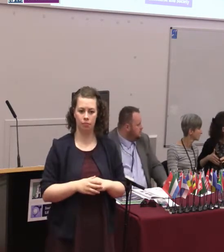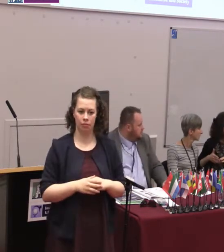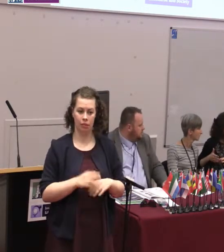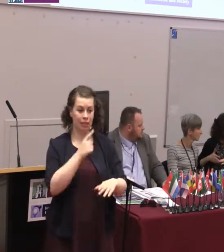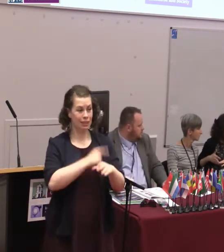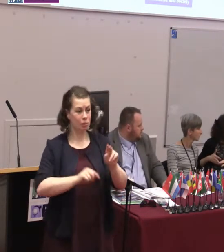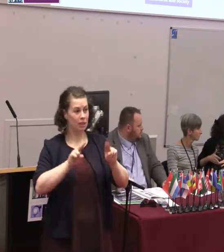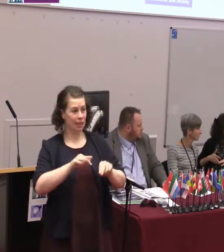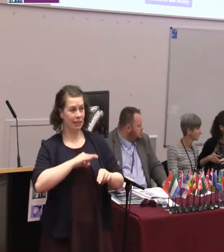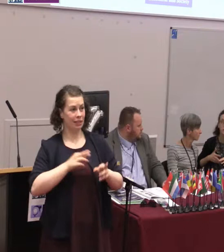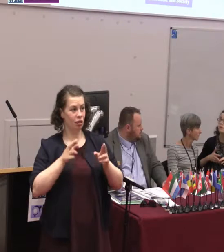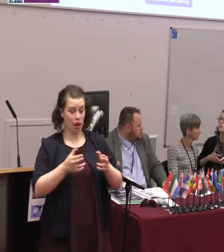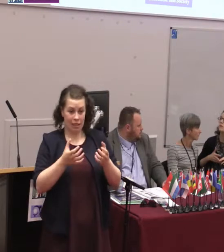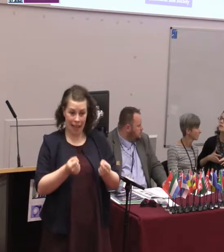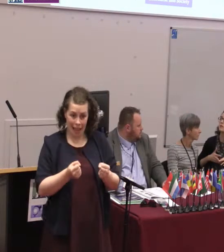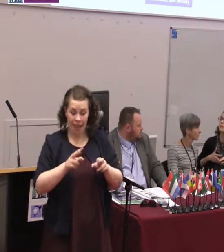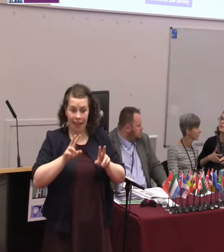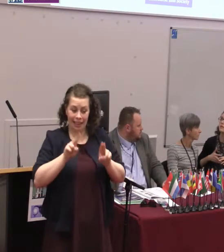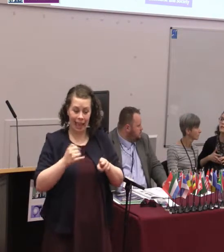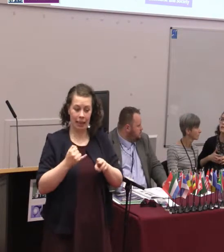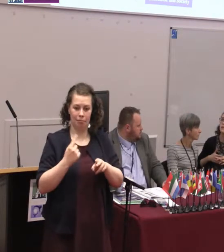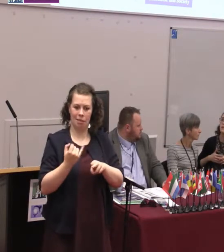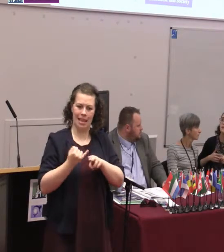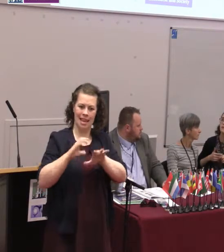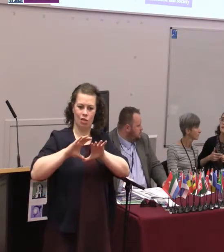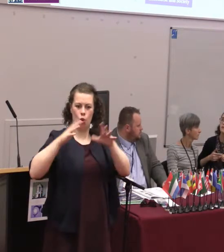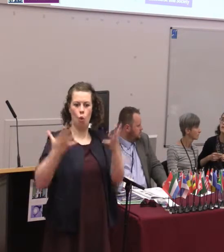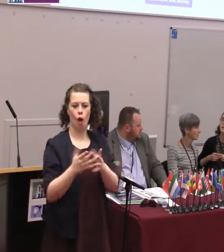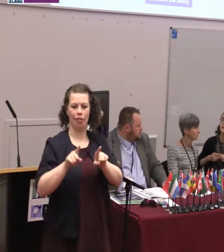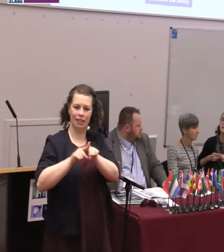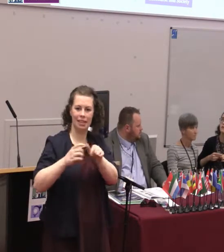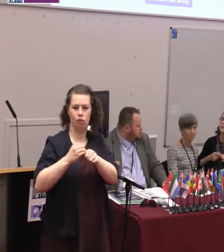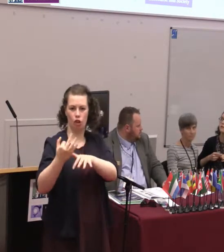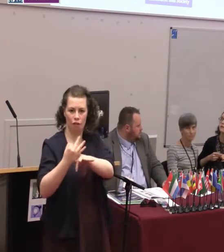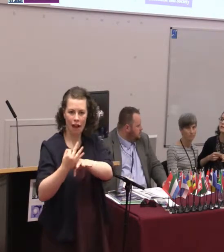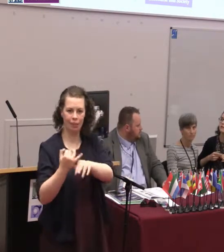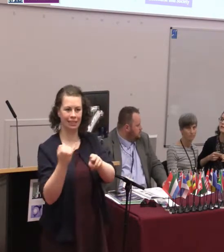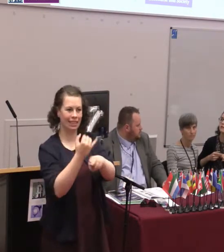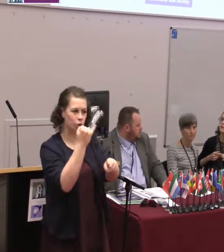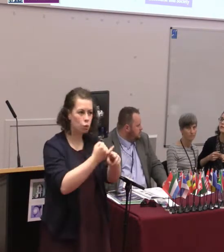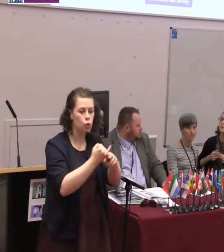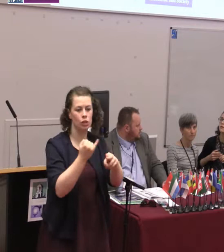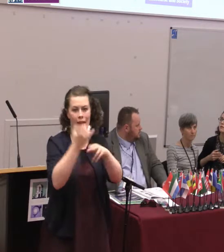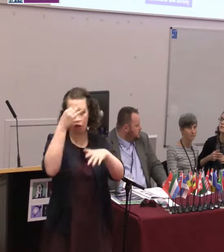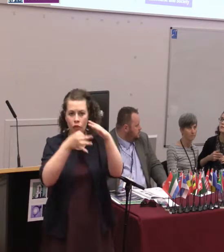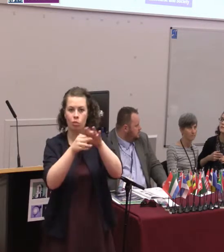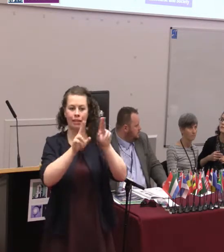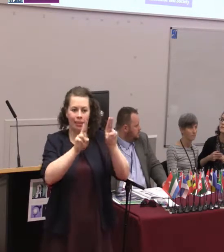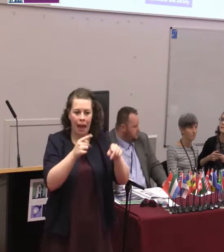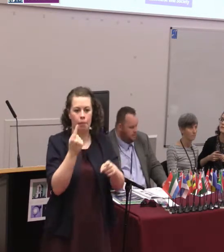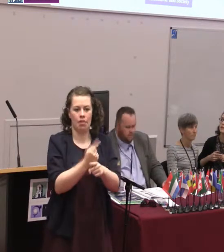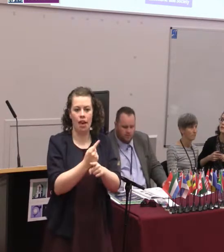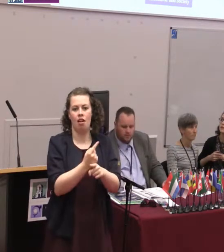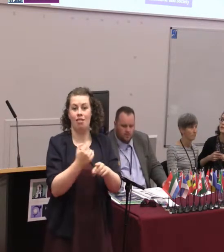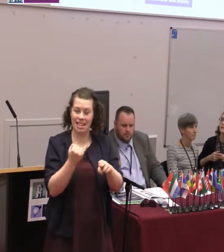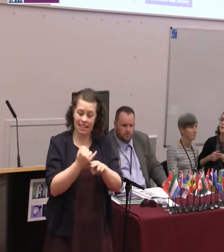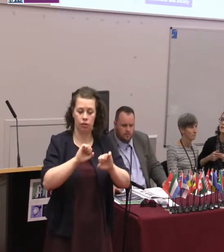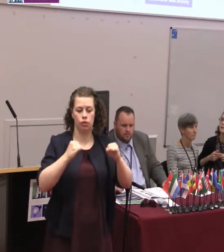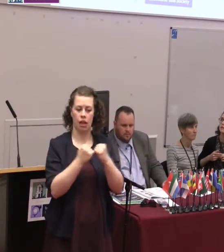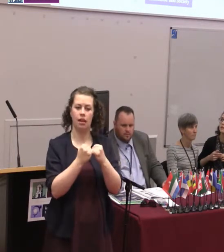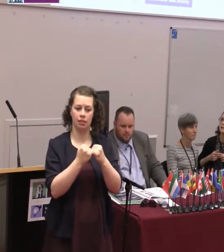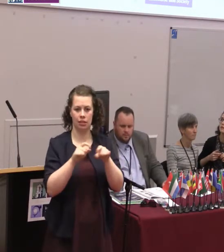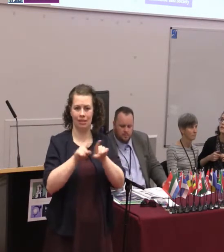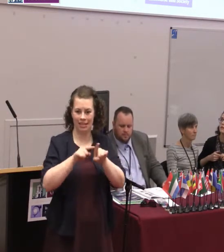place along families, schools, communities and society, and in the world.